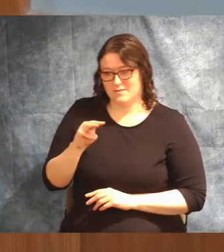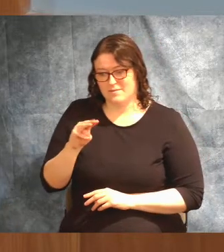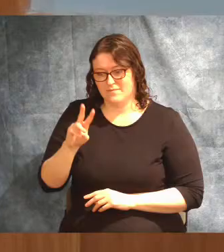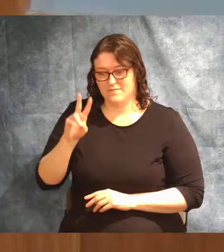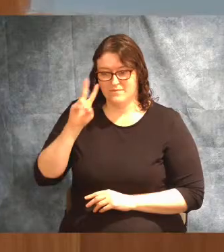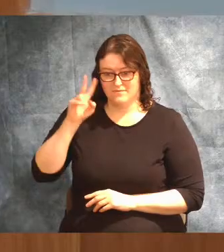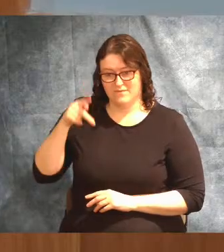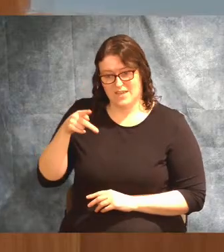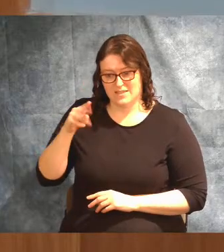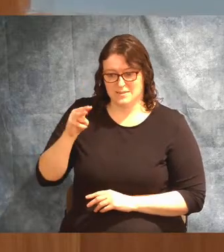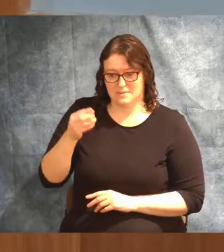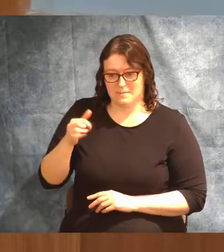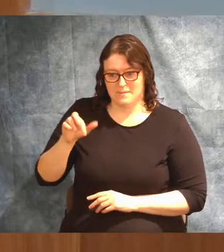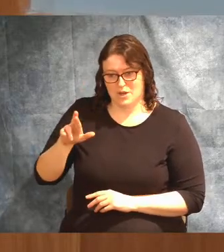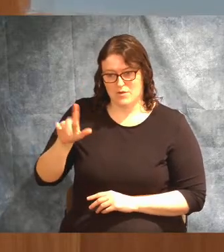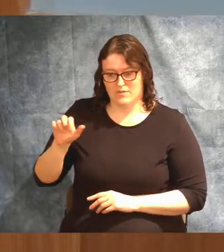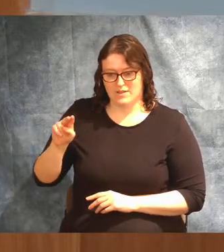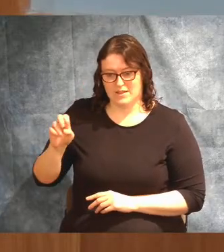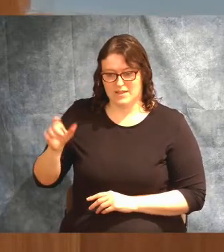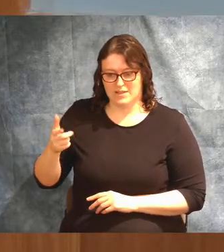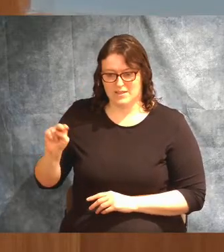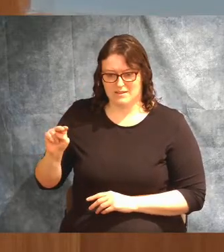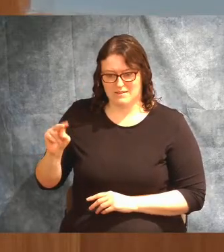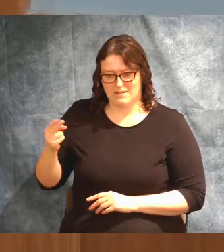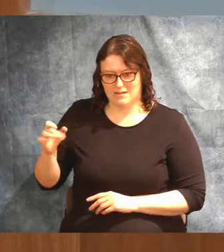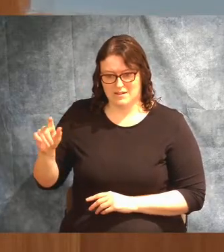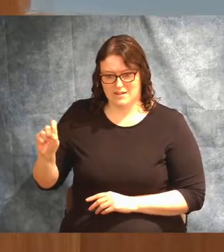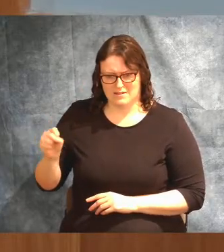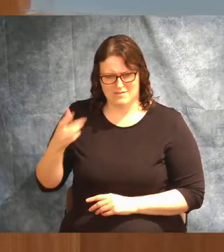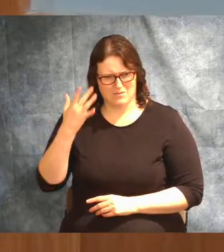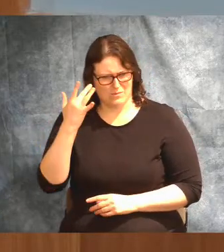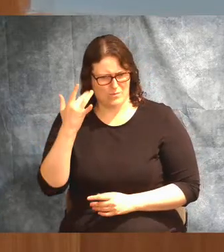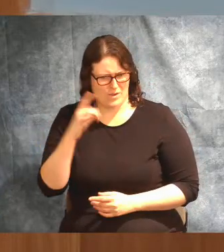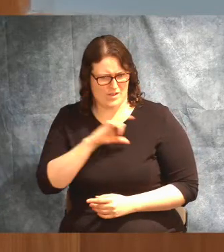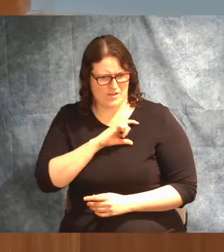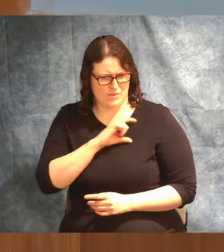we went down to see why the detail was pulled. They said it was in correlation.